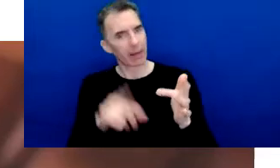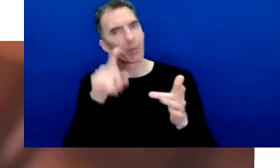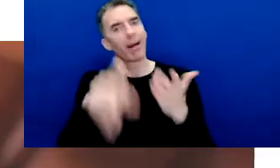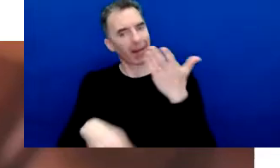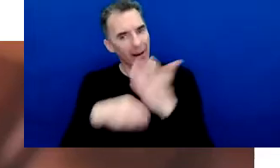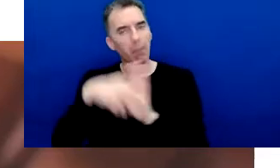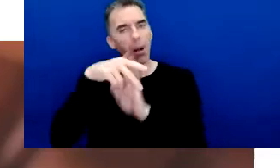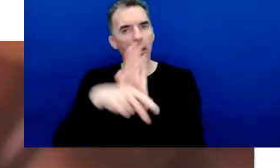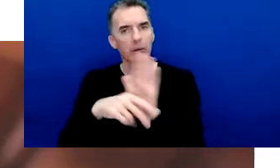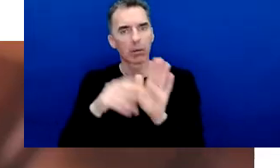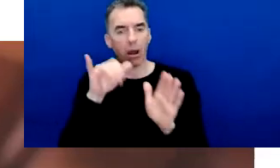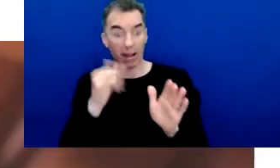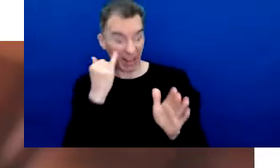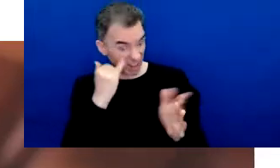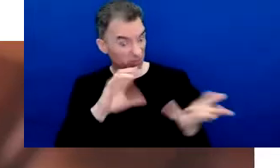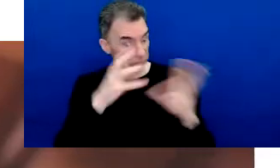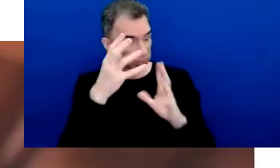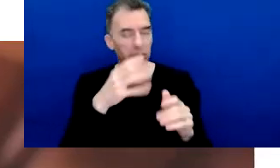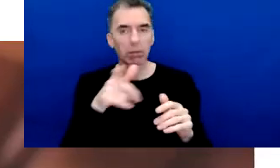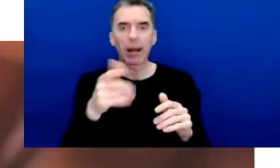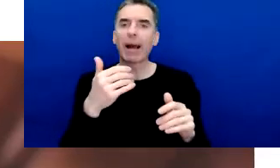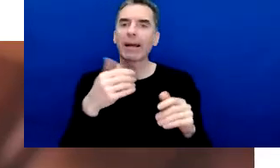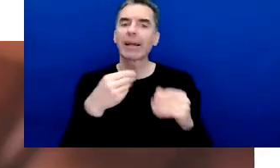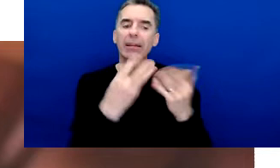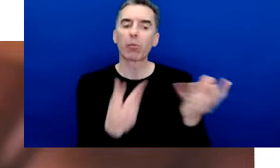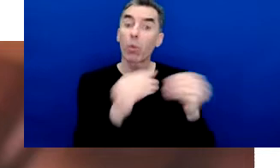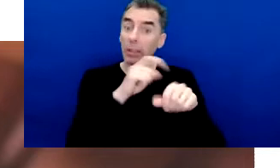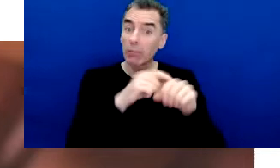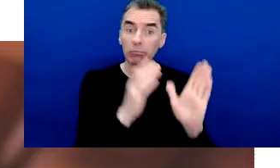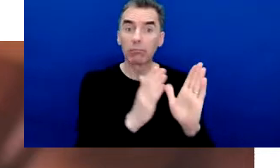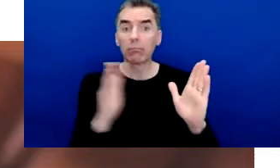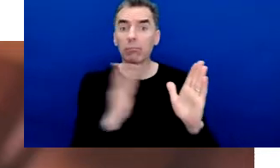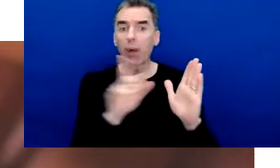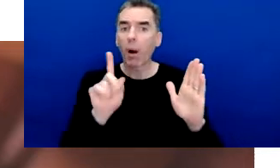What if they're their laptop got stolen what about group discussions?